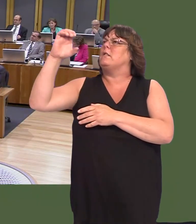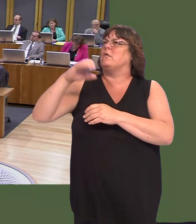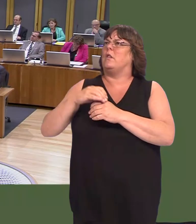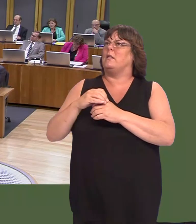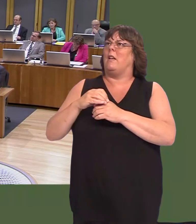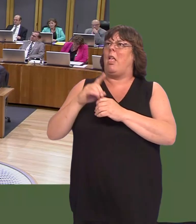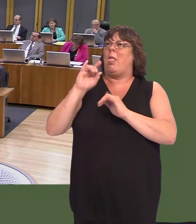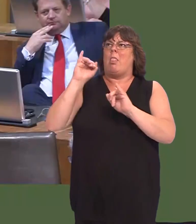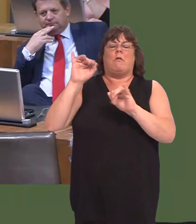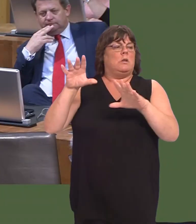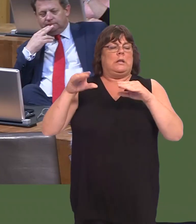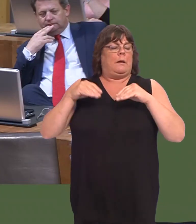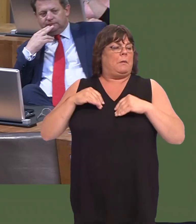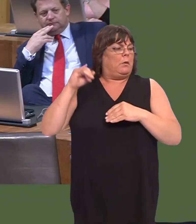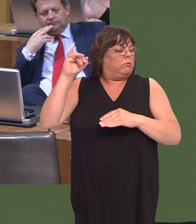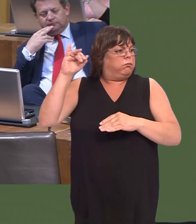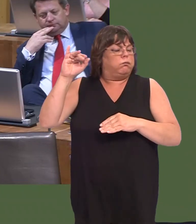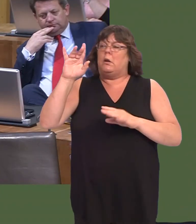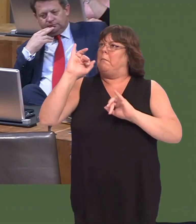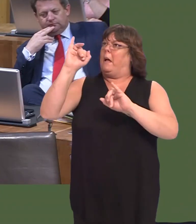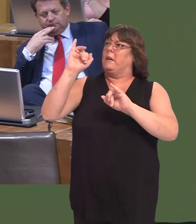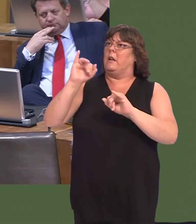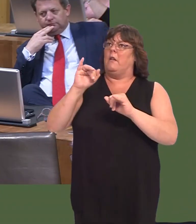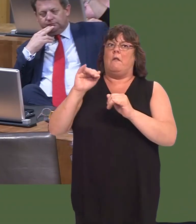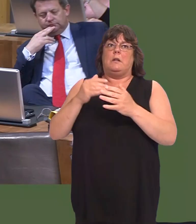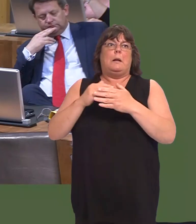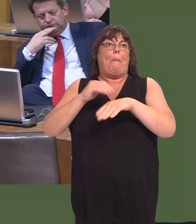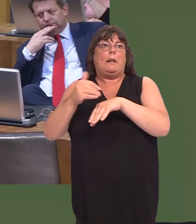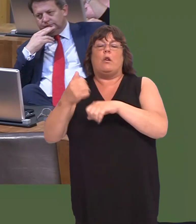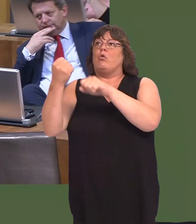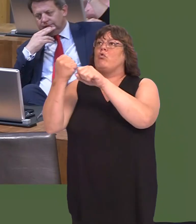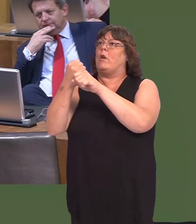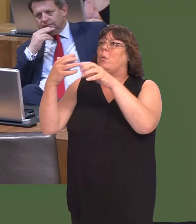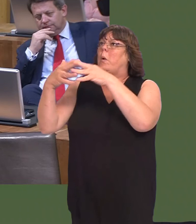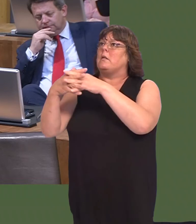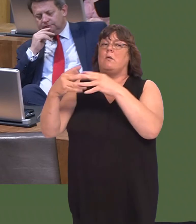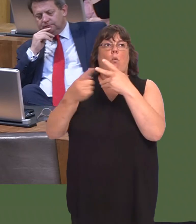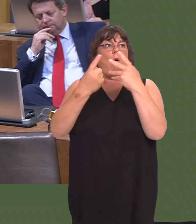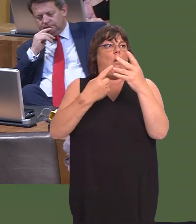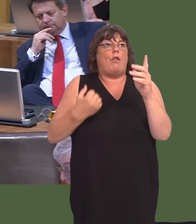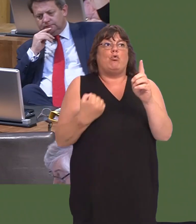That was wholly unacceptable by Great Western. Itís wholly unacceptable for any train company to operate in that way.